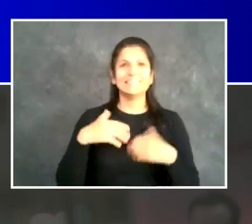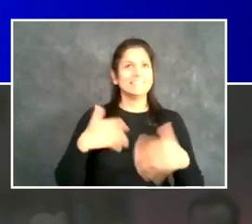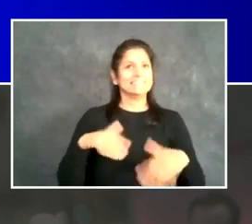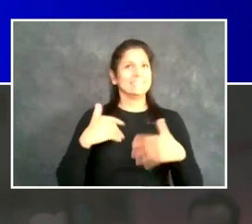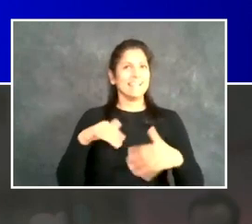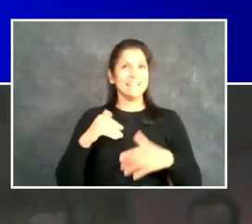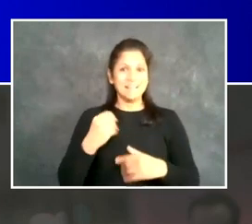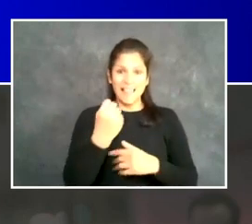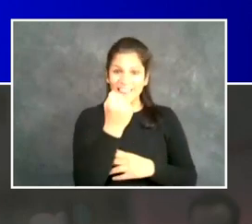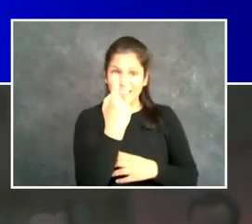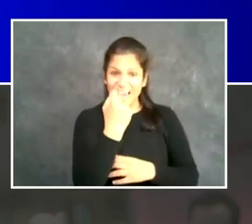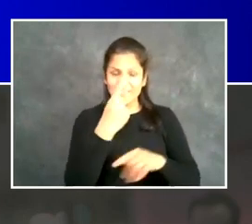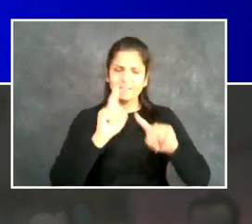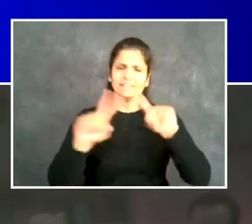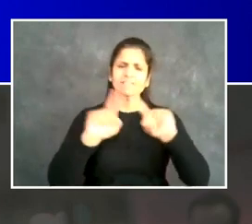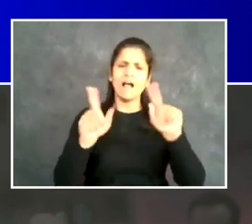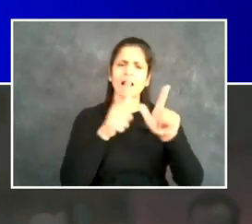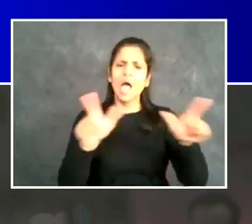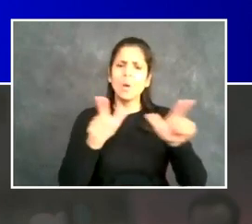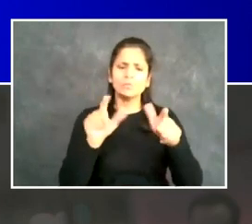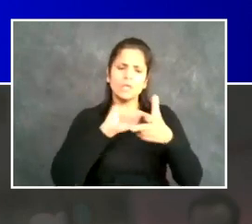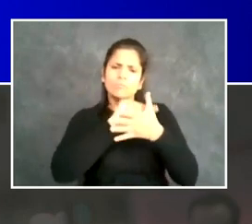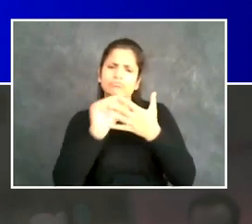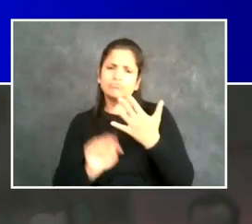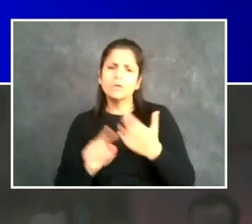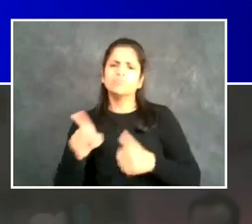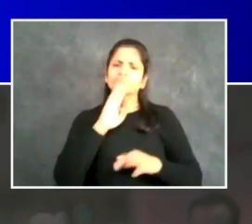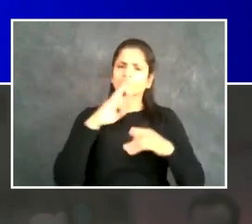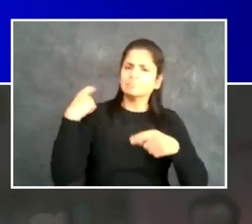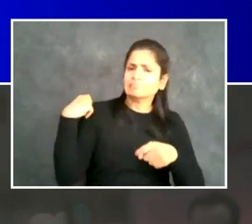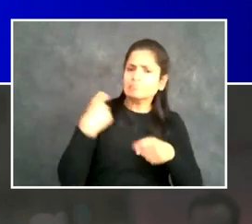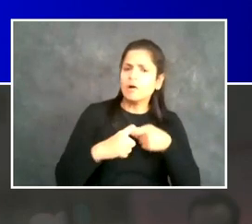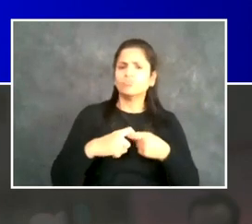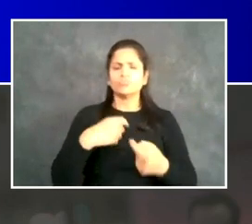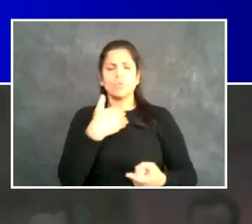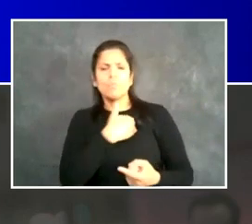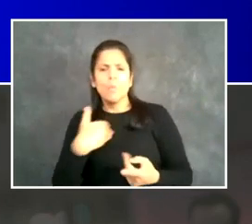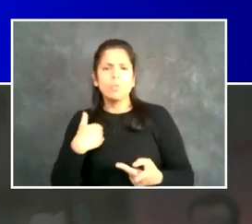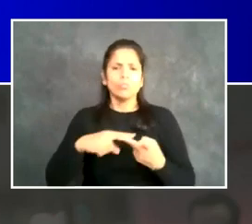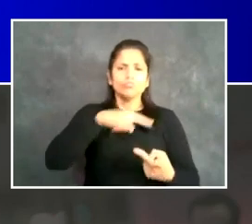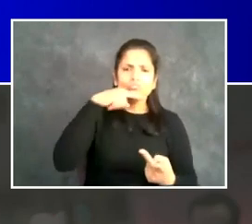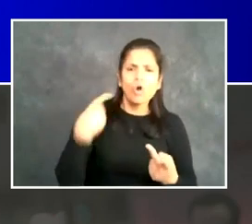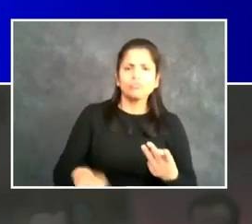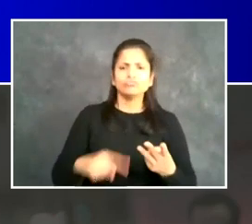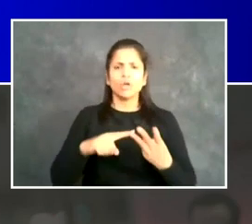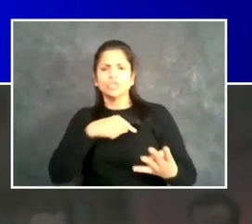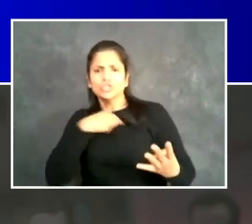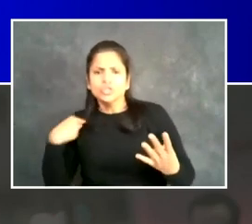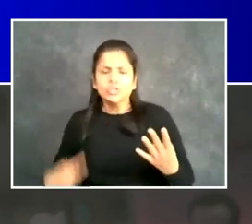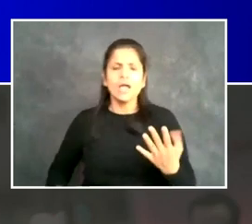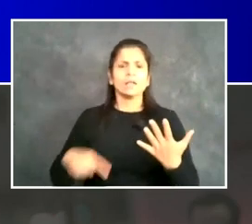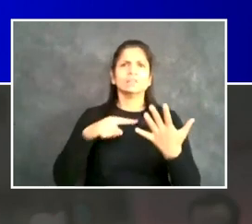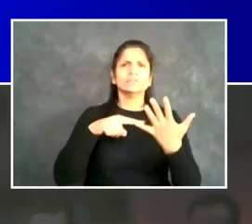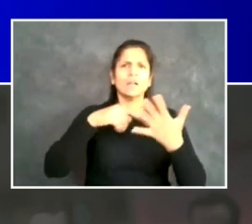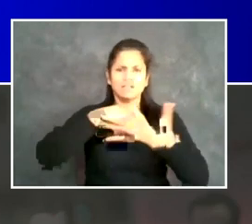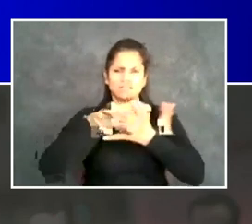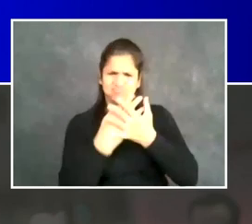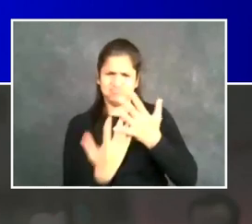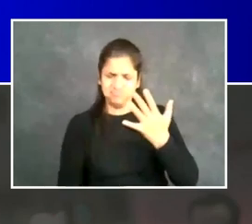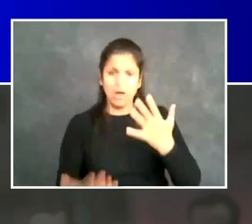WANT TO THANK THE CITY CLERKS OFFICE, AND OUR COLLEAGUES AT OUR INFORMATION TECHNOLOGY